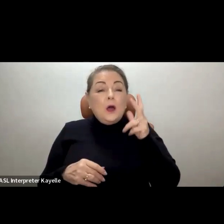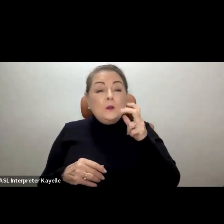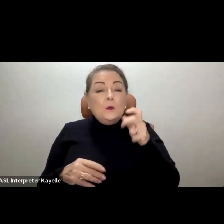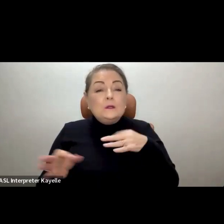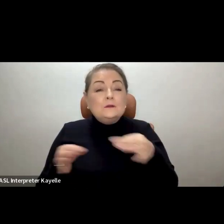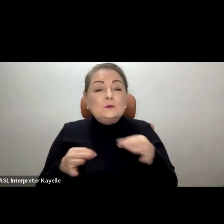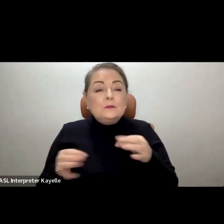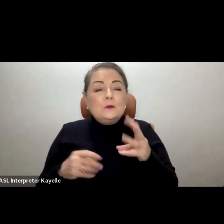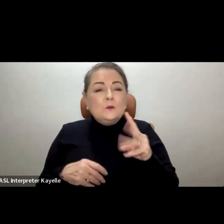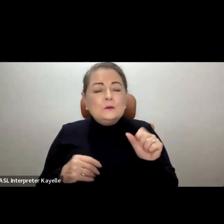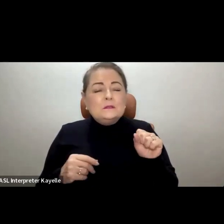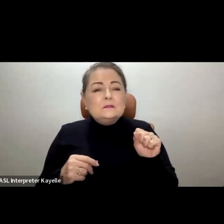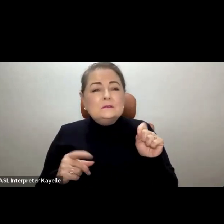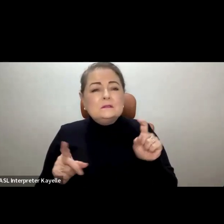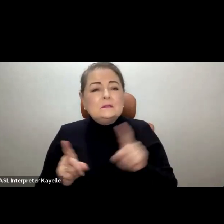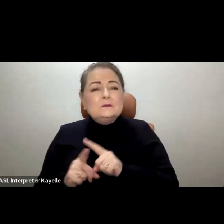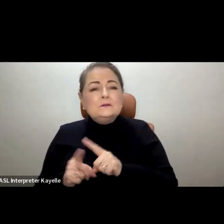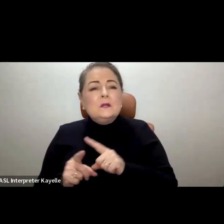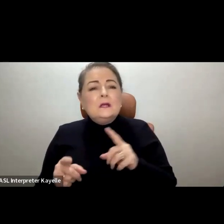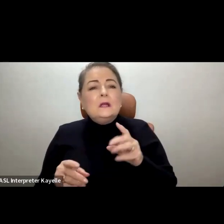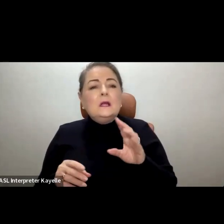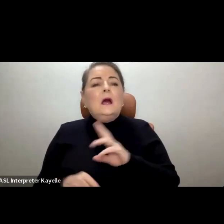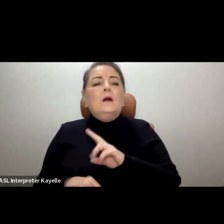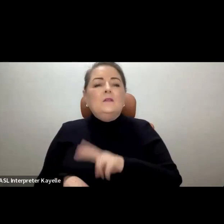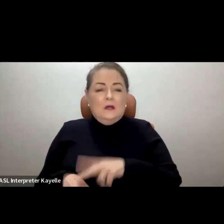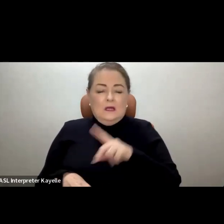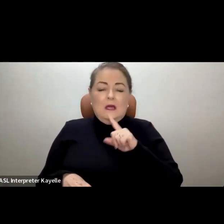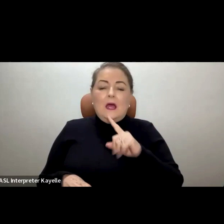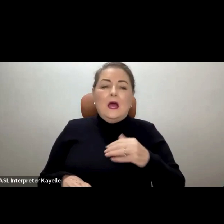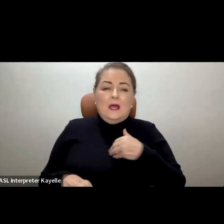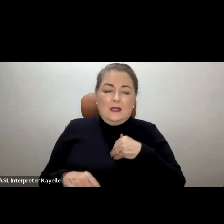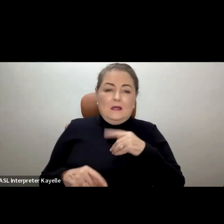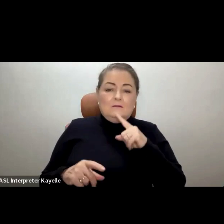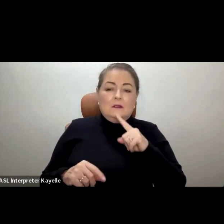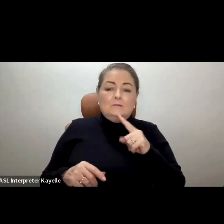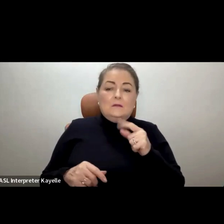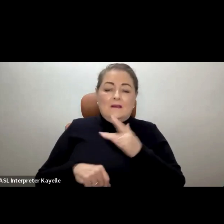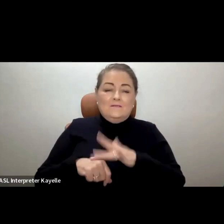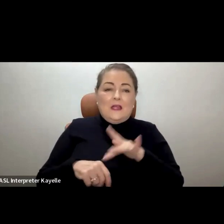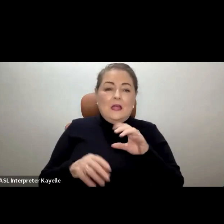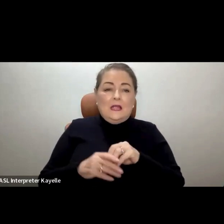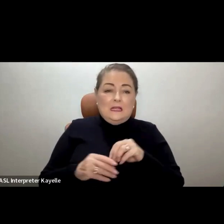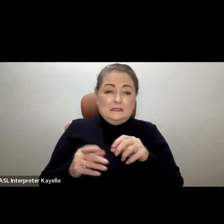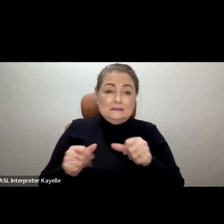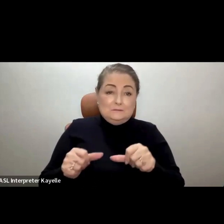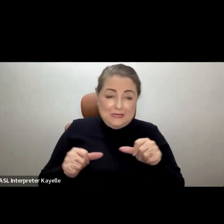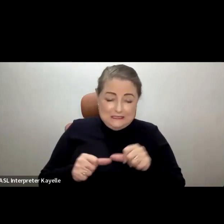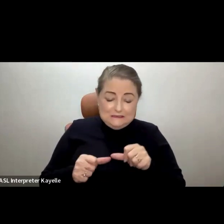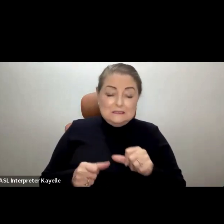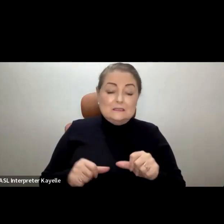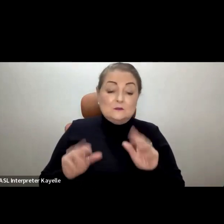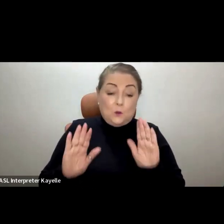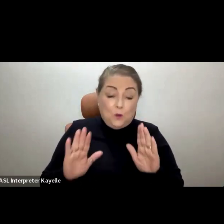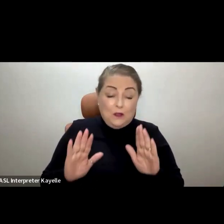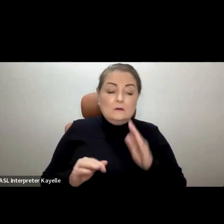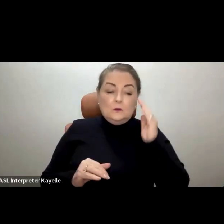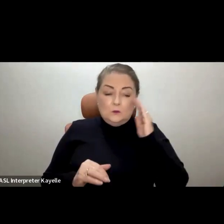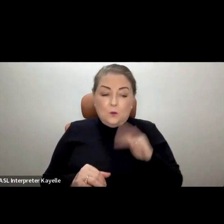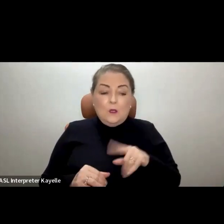of course, of course, yes, having it available in spaces is is wonderful knowing that there's limitations also in how